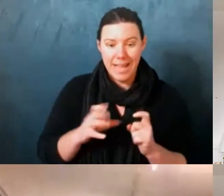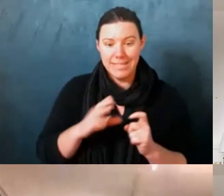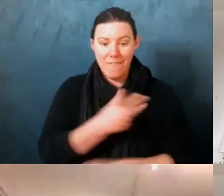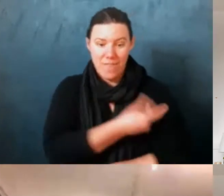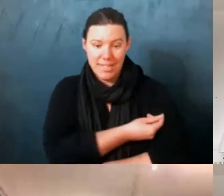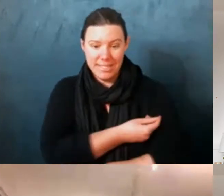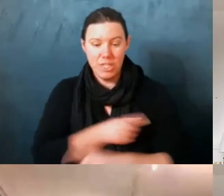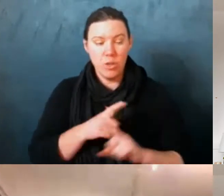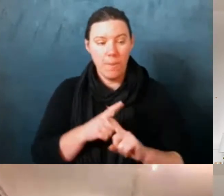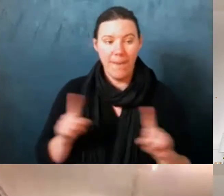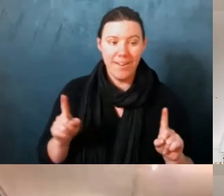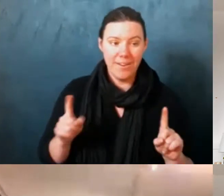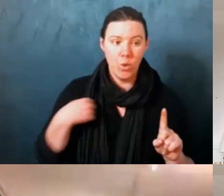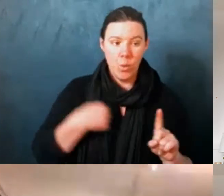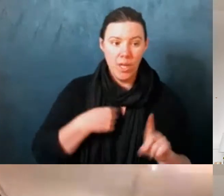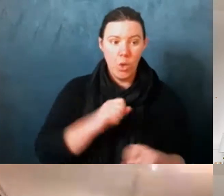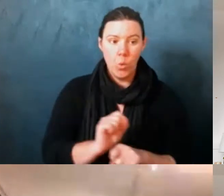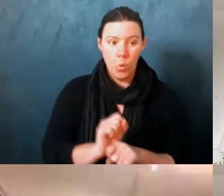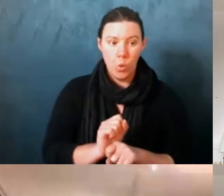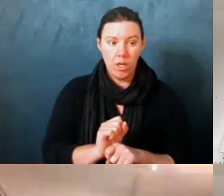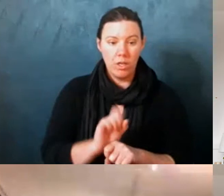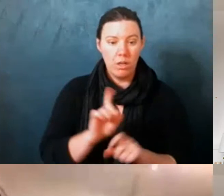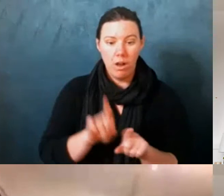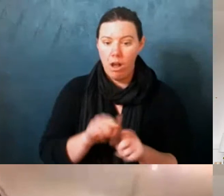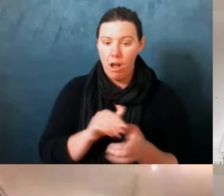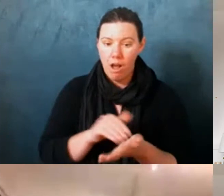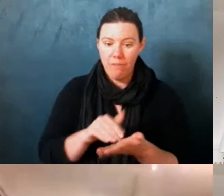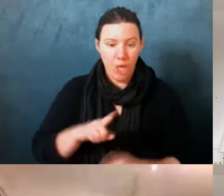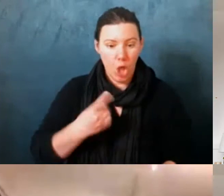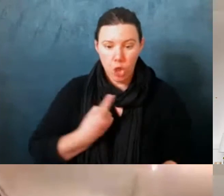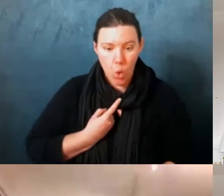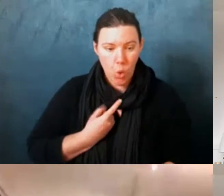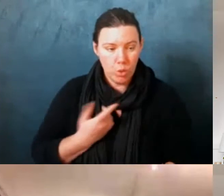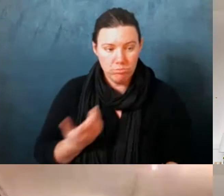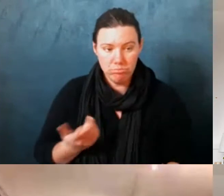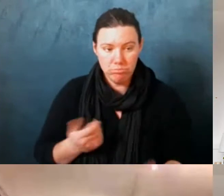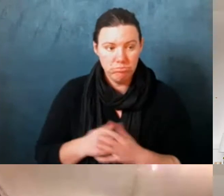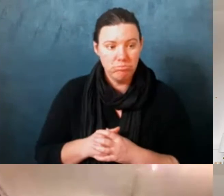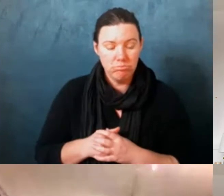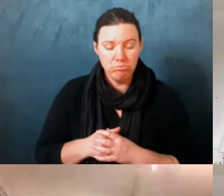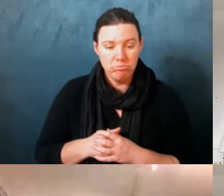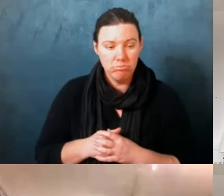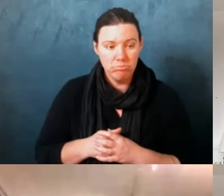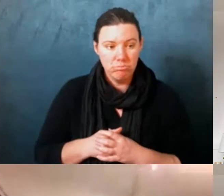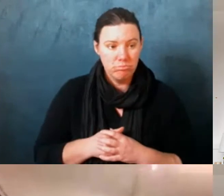But we work as alone, like Iraqi Arab Health Board alone, and we just see what resources,